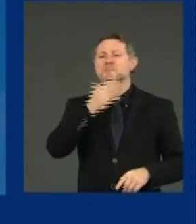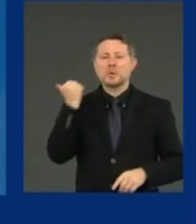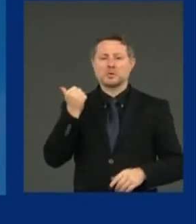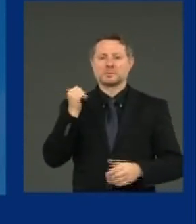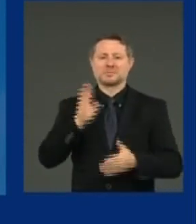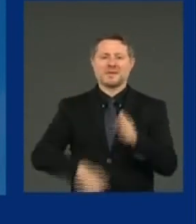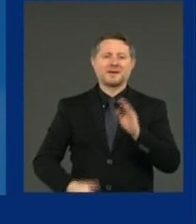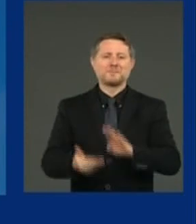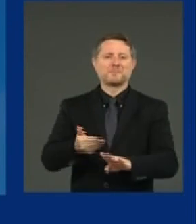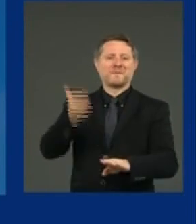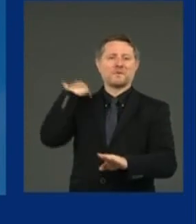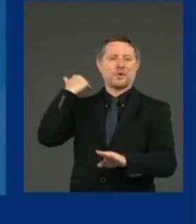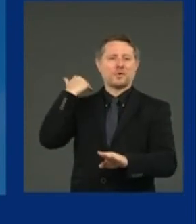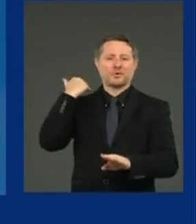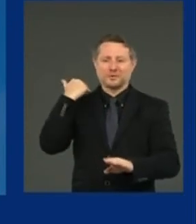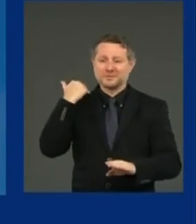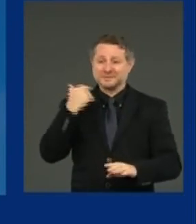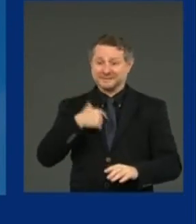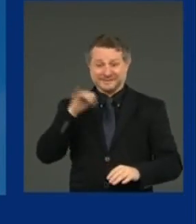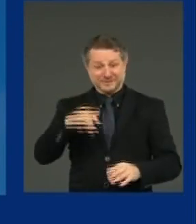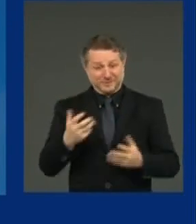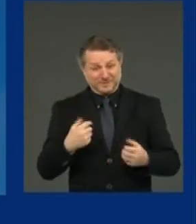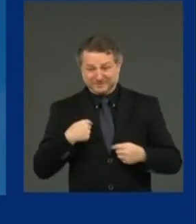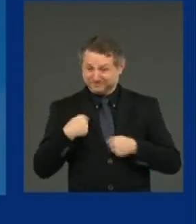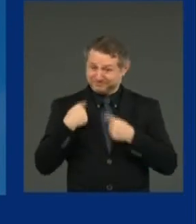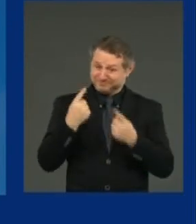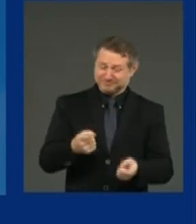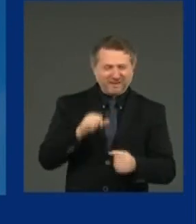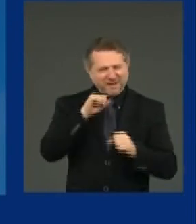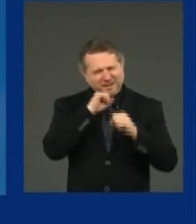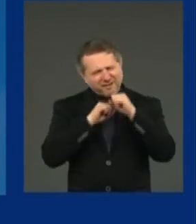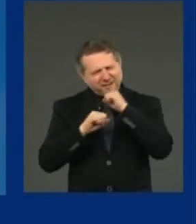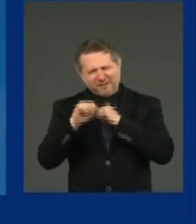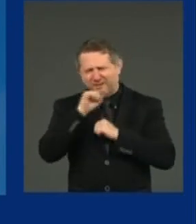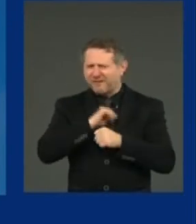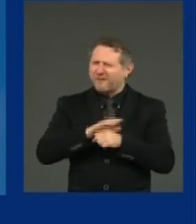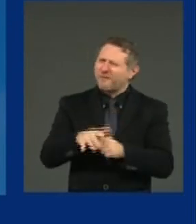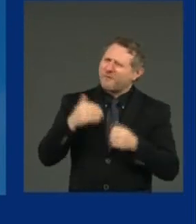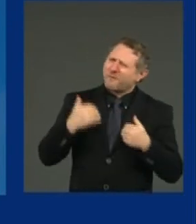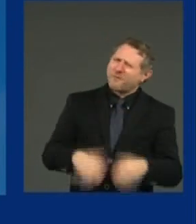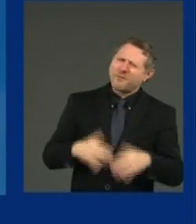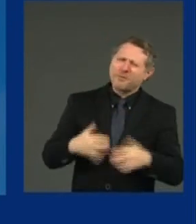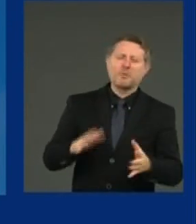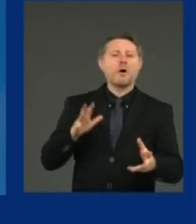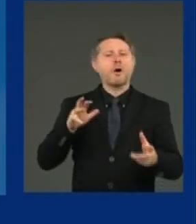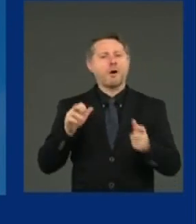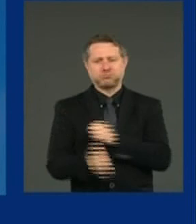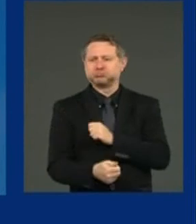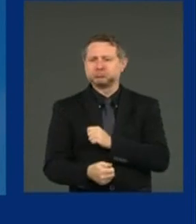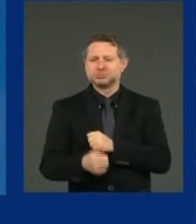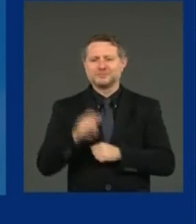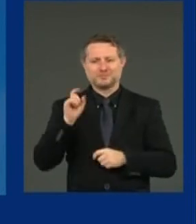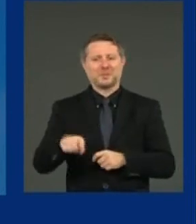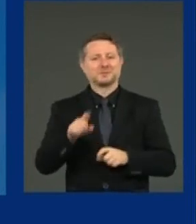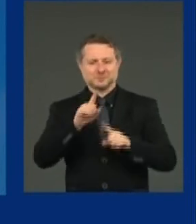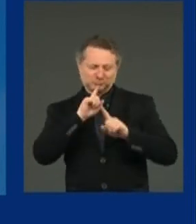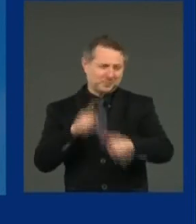WE ARE GOING TO MAKE THIS PLACE BETTER THAN EVER BEFORE BECAUSE WHAT WE WENT THROUGH IS A